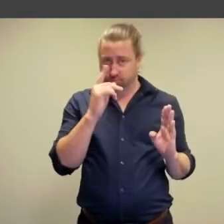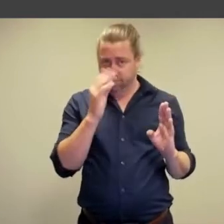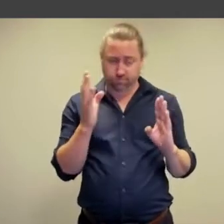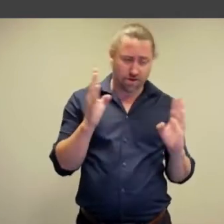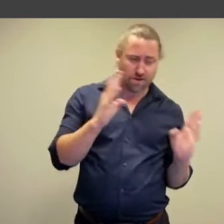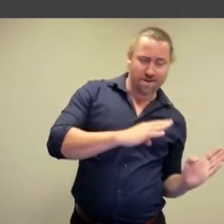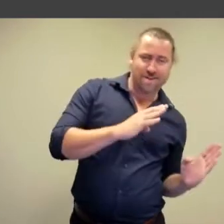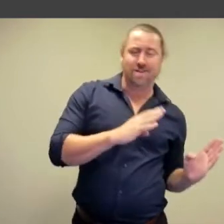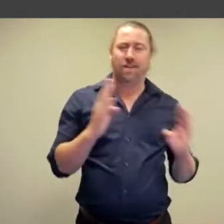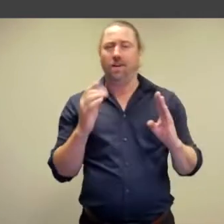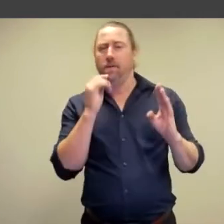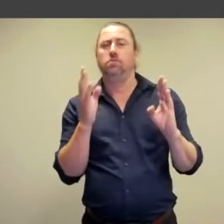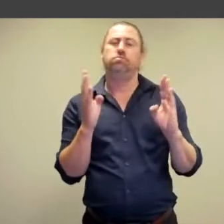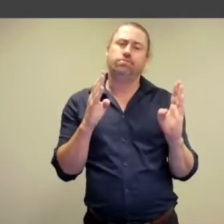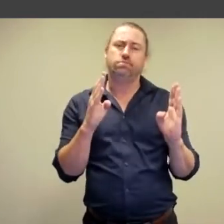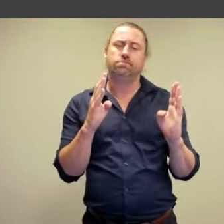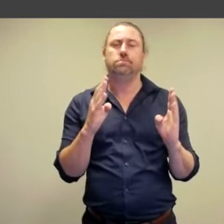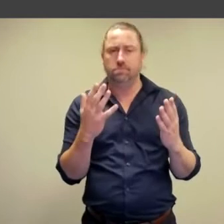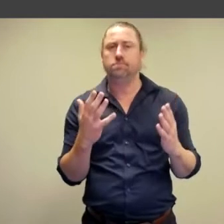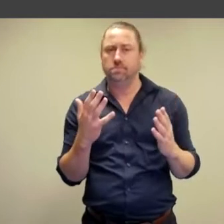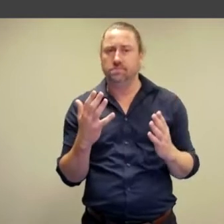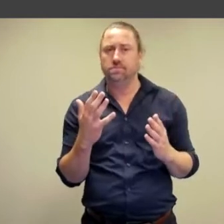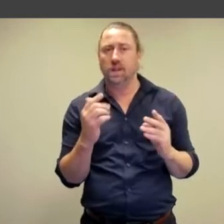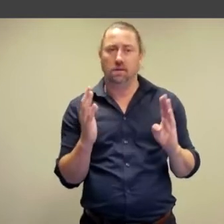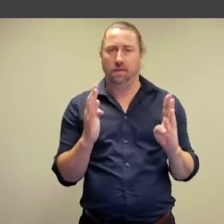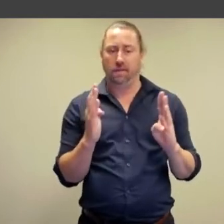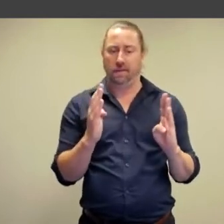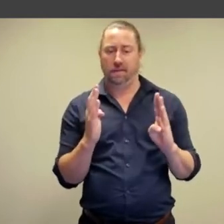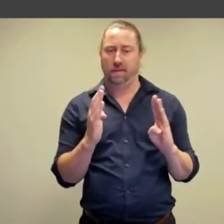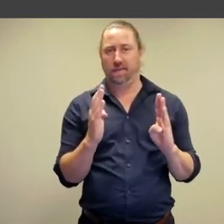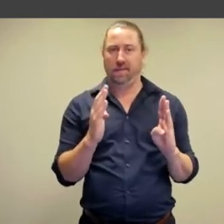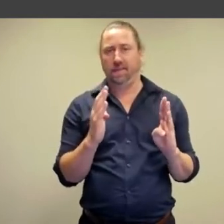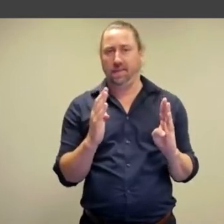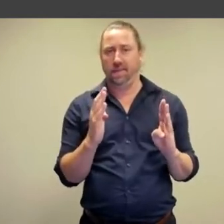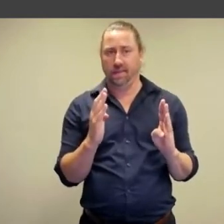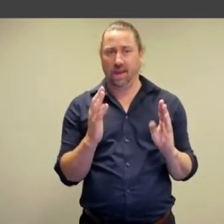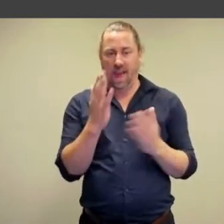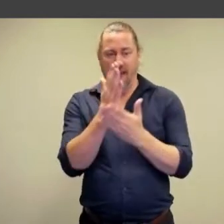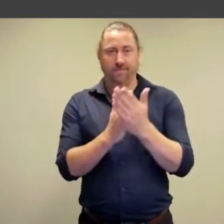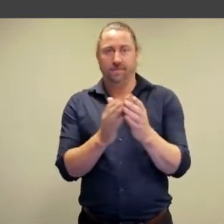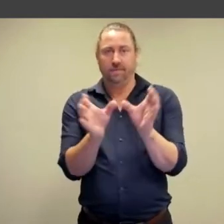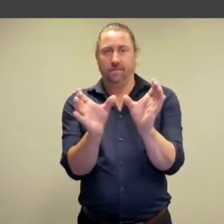apart into yes, teetering